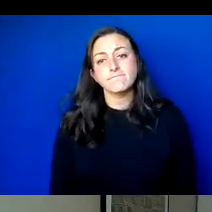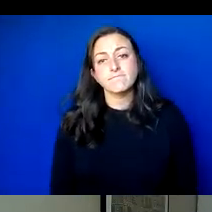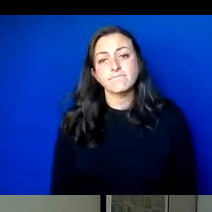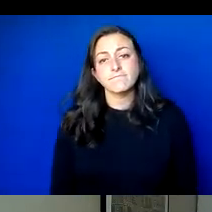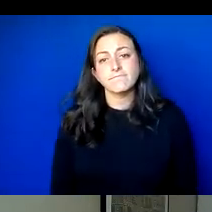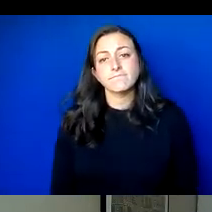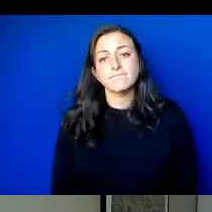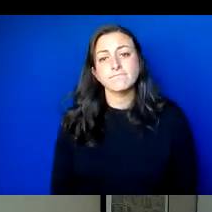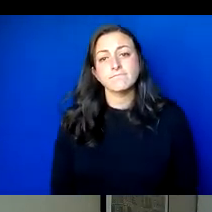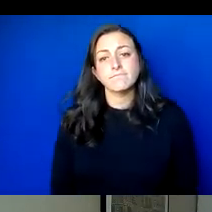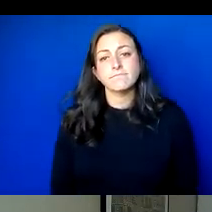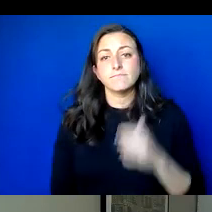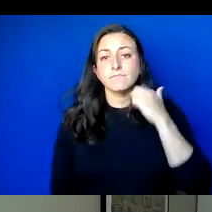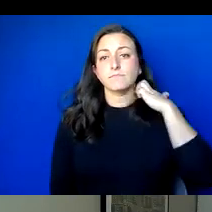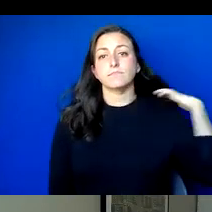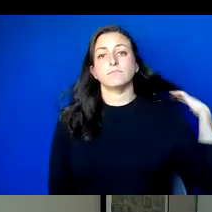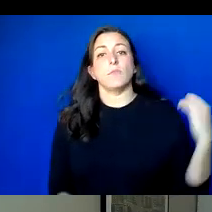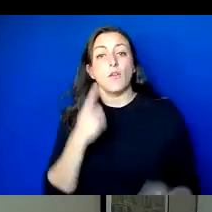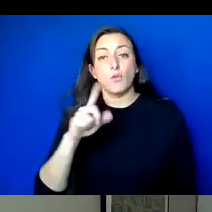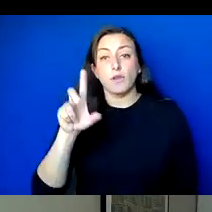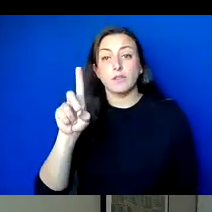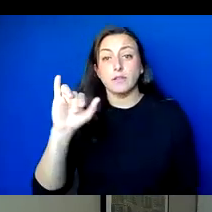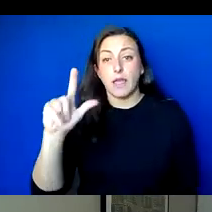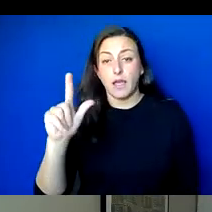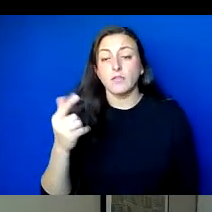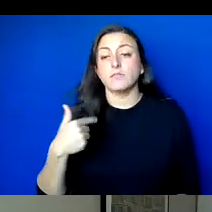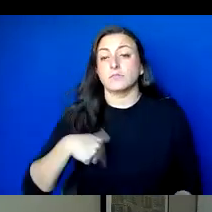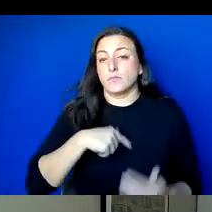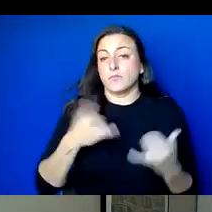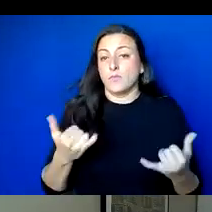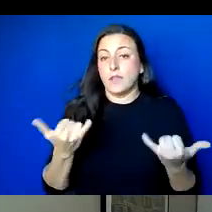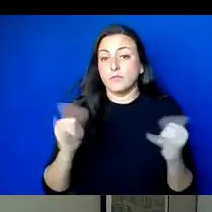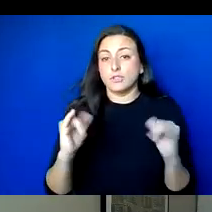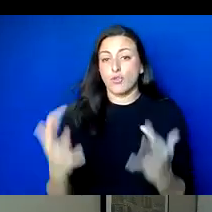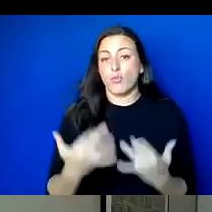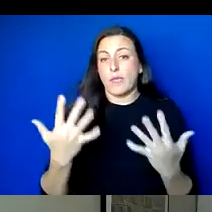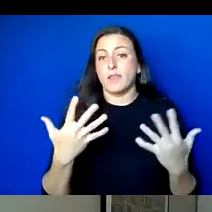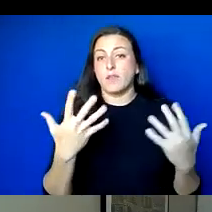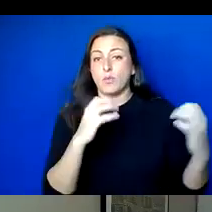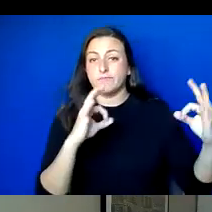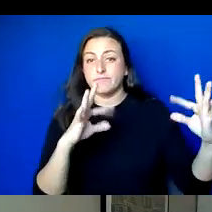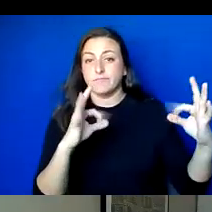In general, I think for the Dial we're still willing to get feedback from general population.